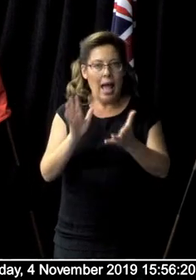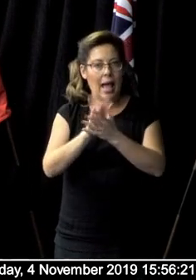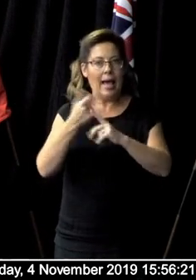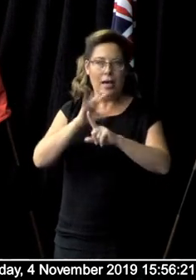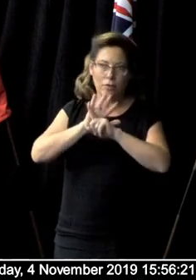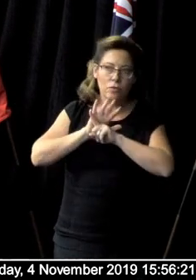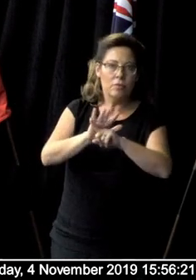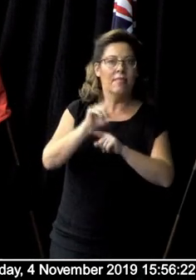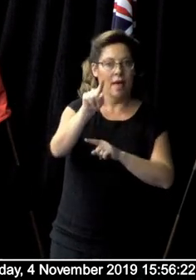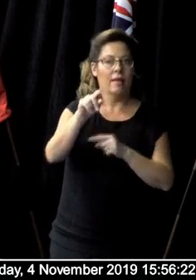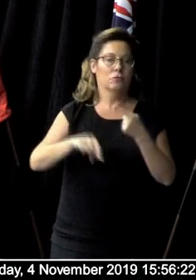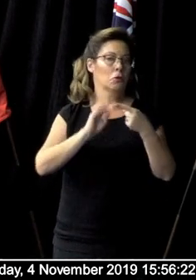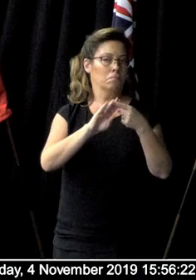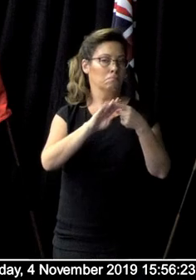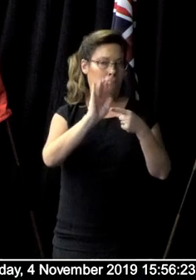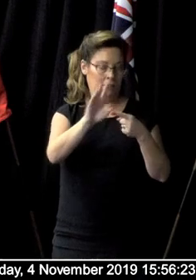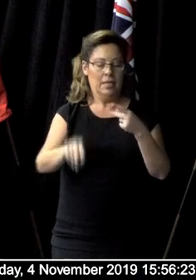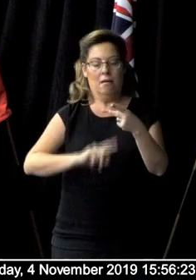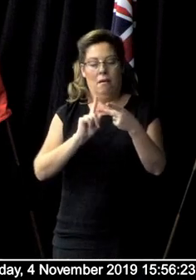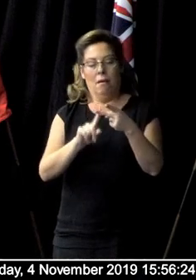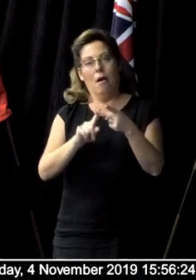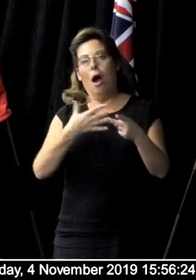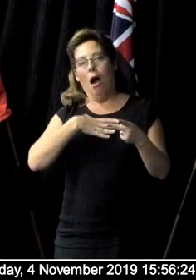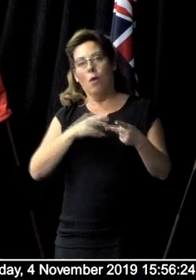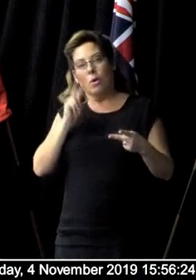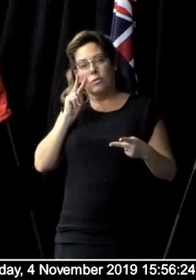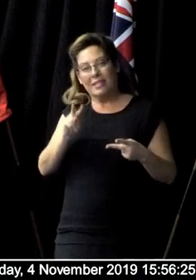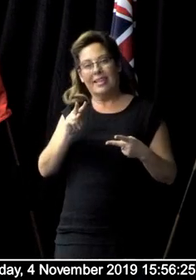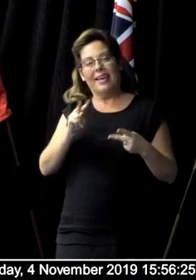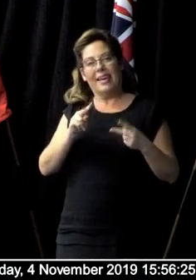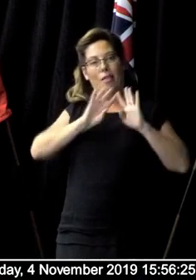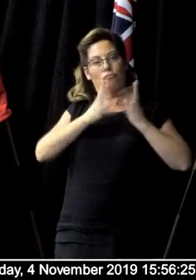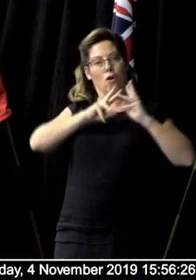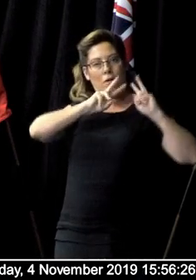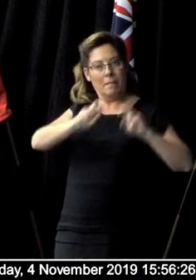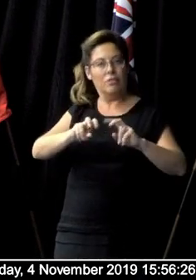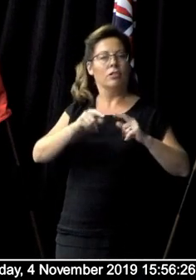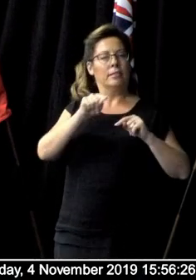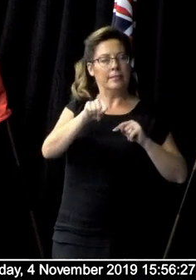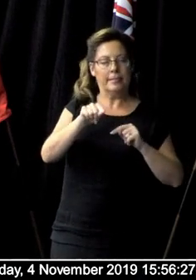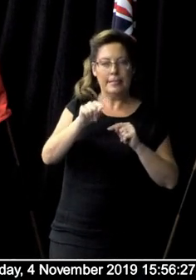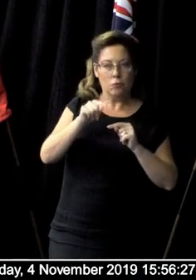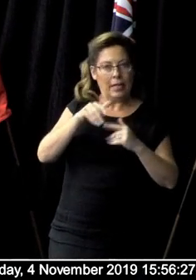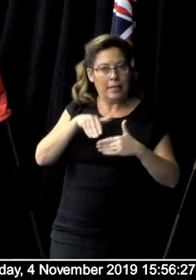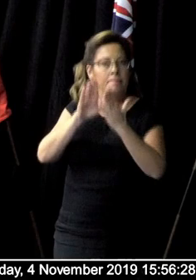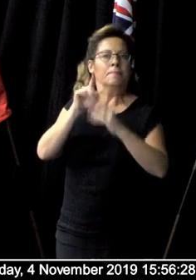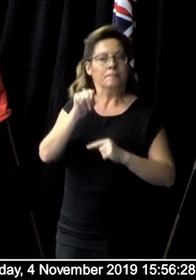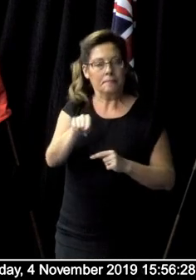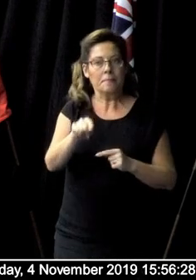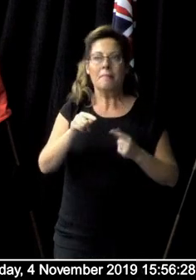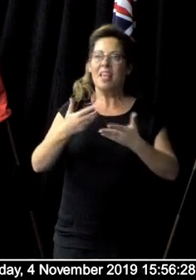I would like to see that families who are approaching any school get told about the